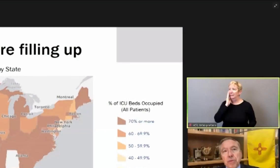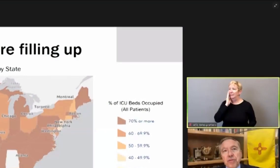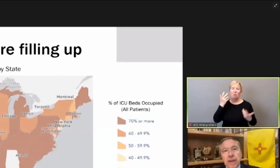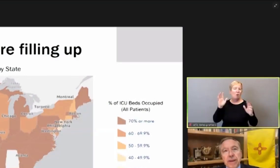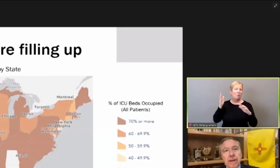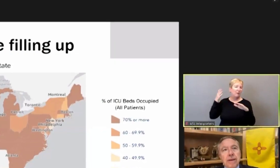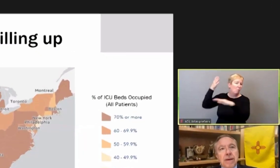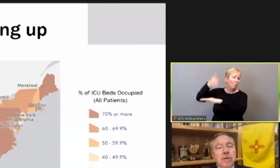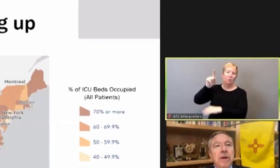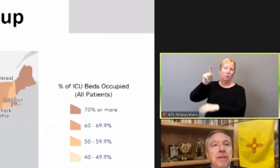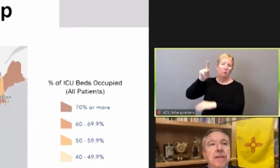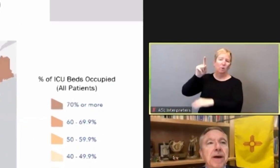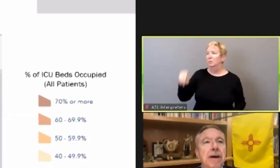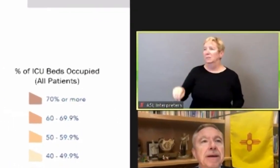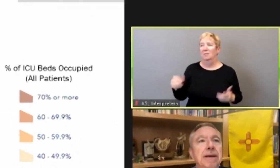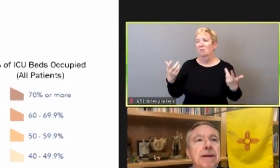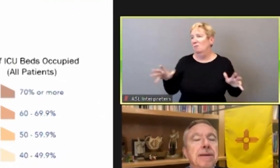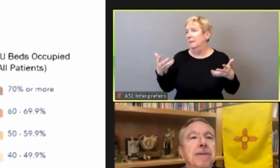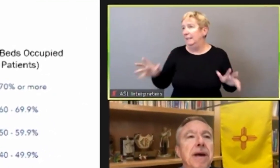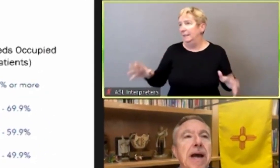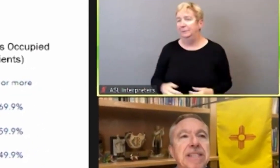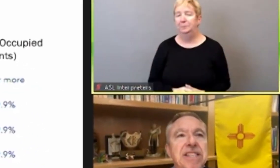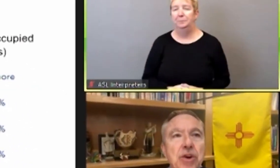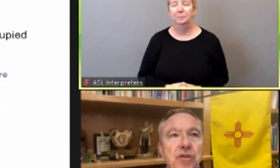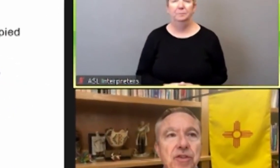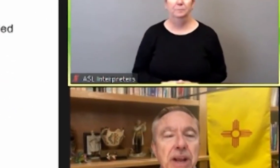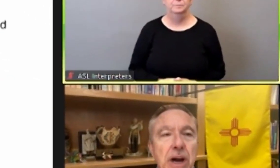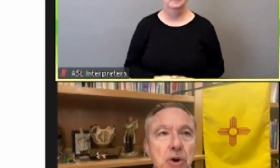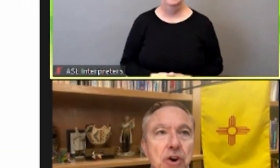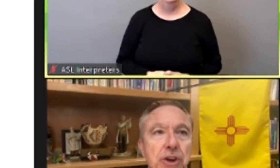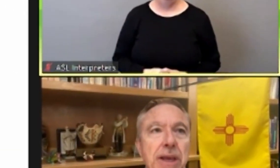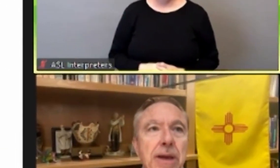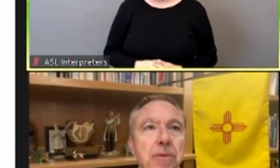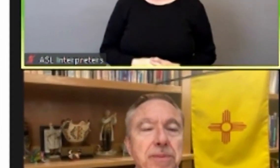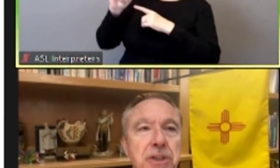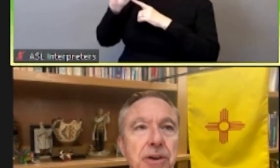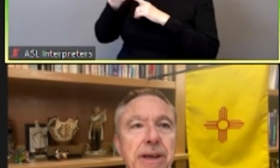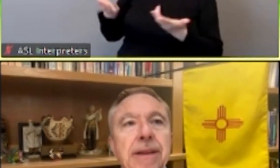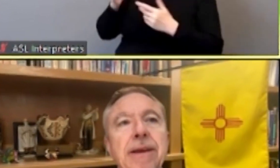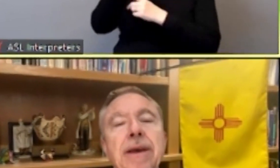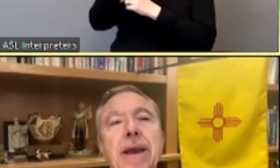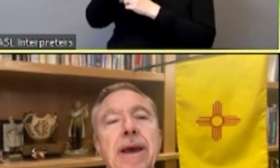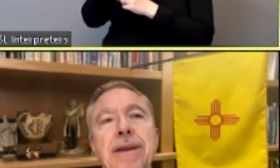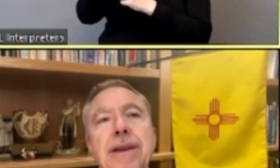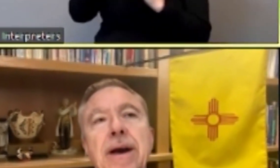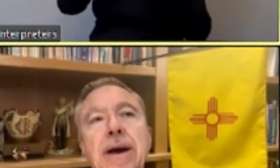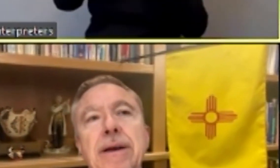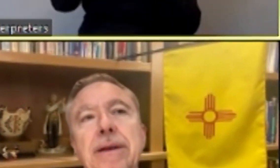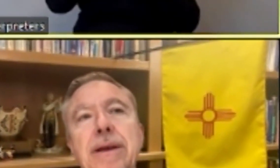over 100 percent 13:33:03 with the ICUs in albuquerque, presbyterian, and the university in particular expanding well beyond their capacity 13:33:!3